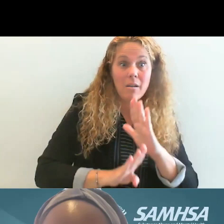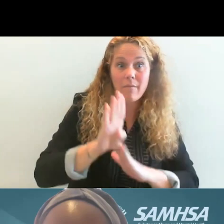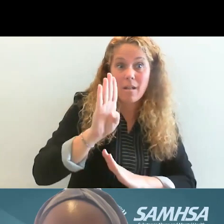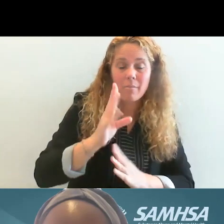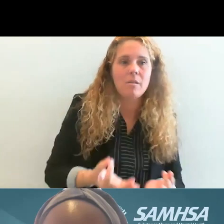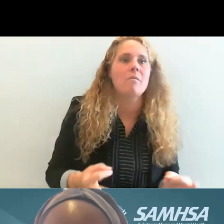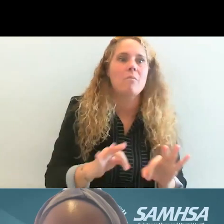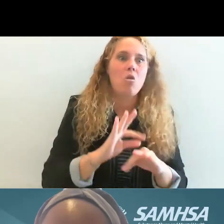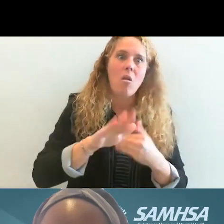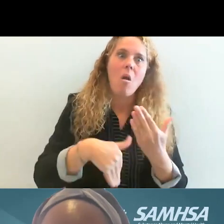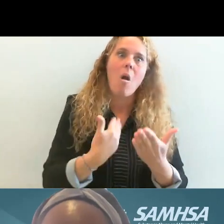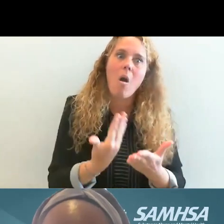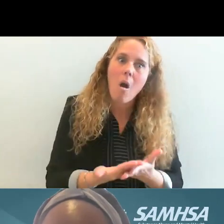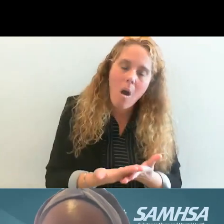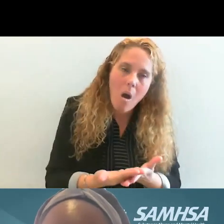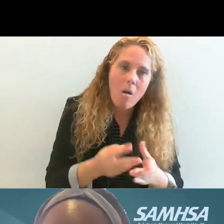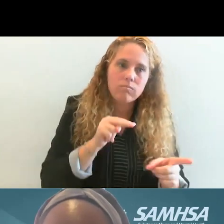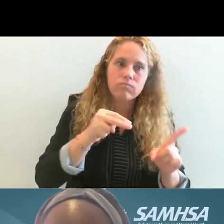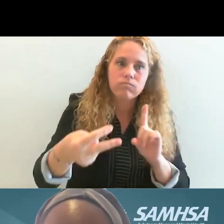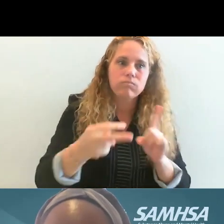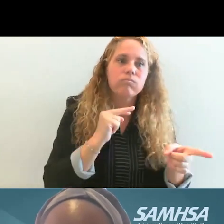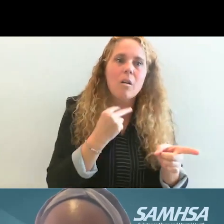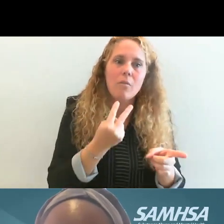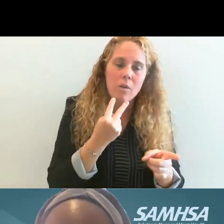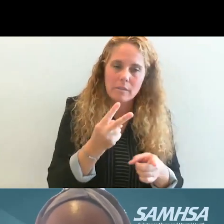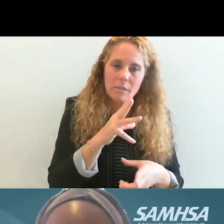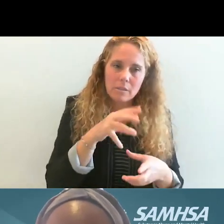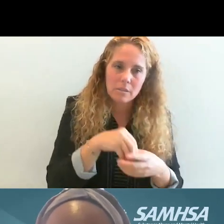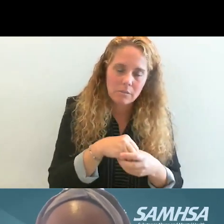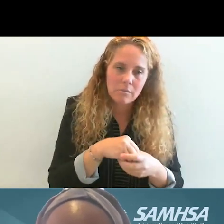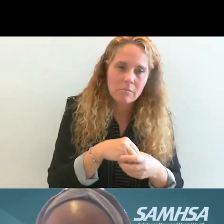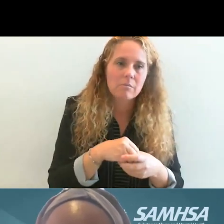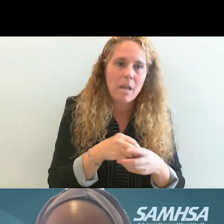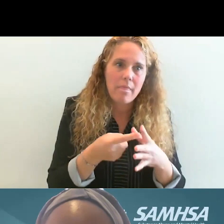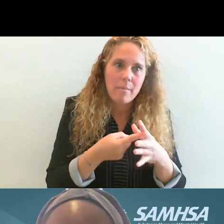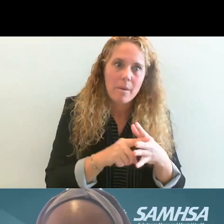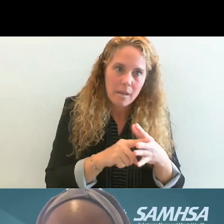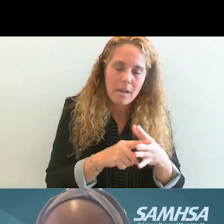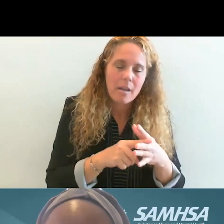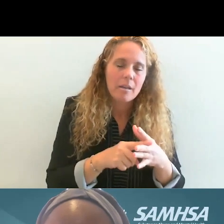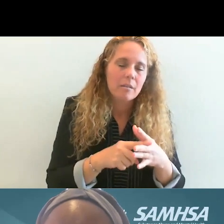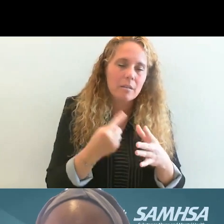AT THE TABLE IN THE BEGINNING, MIDDLE, END AND IN ALL GO ELEMENTS